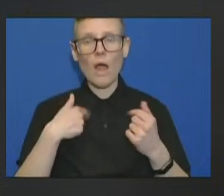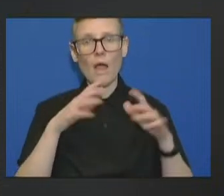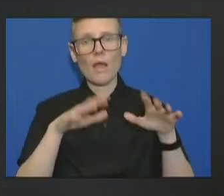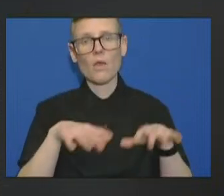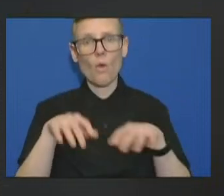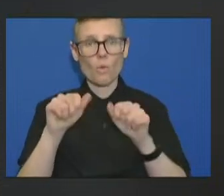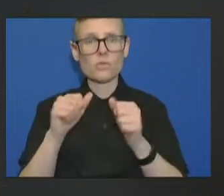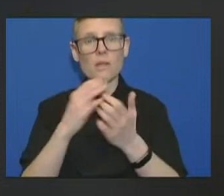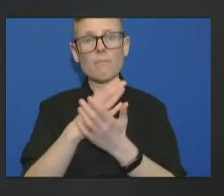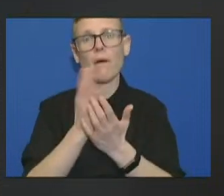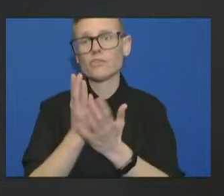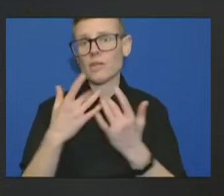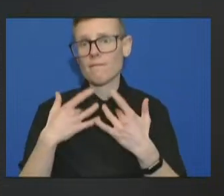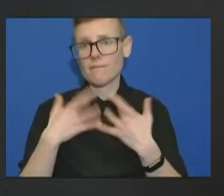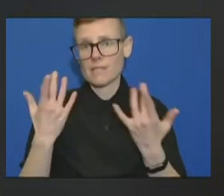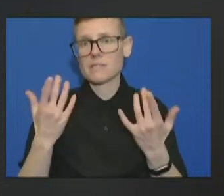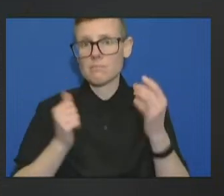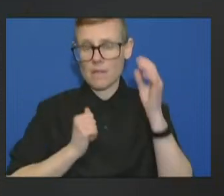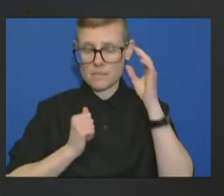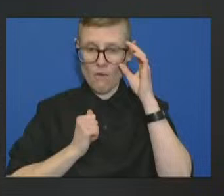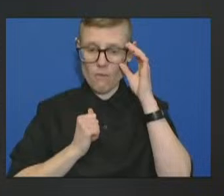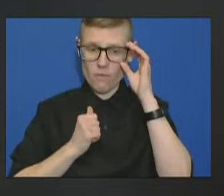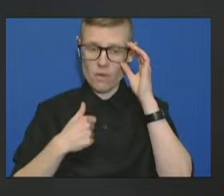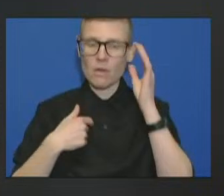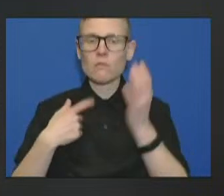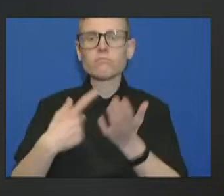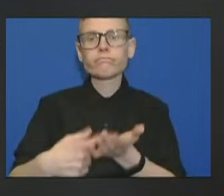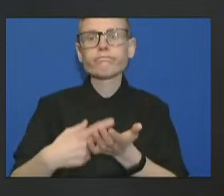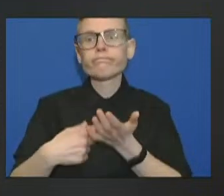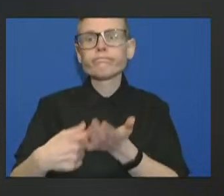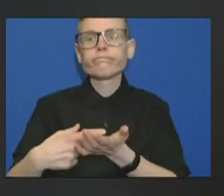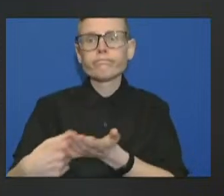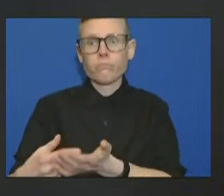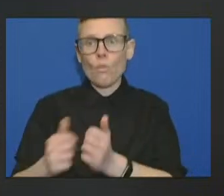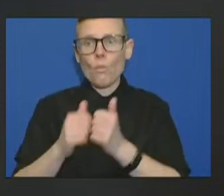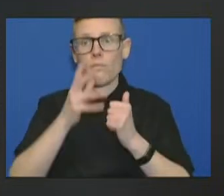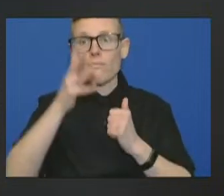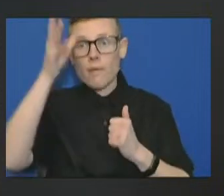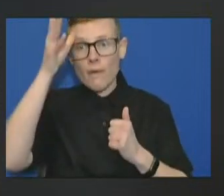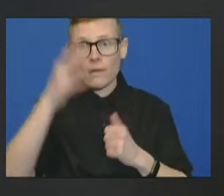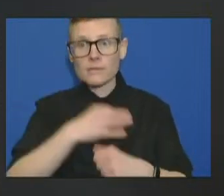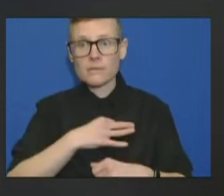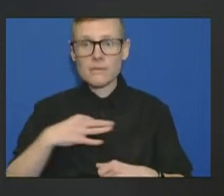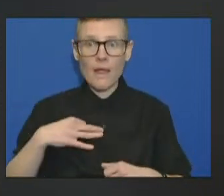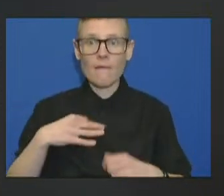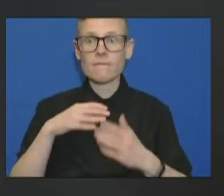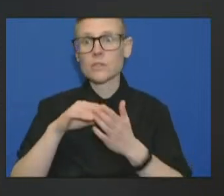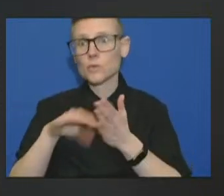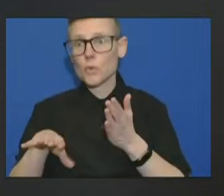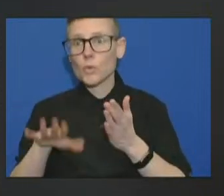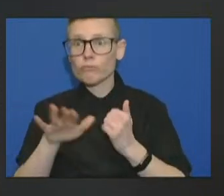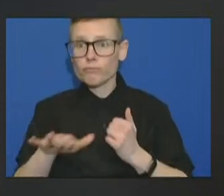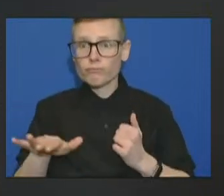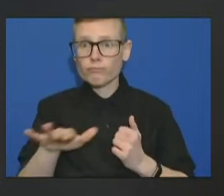critical data point was I had a I hosted a number of budget